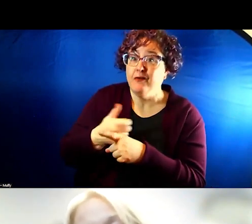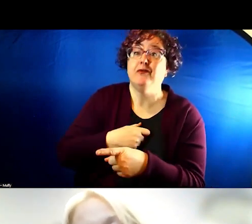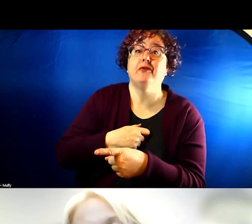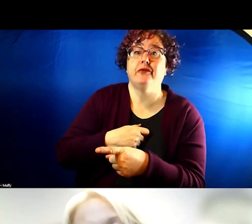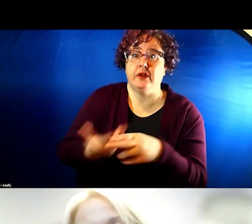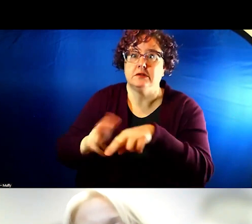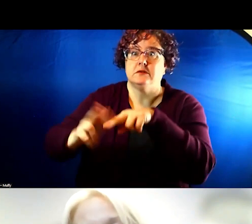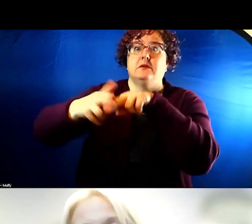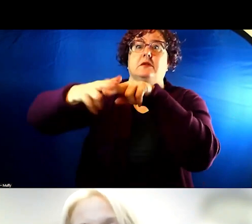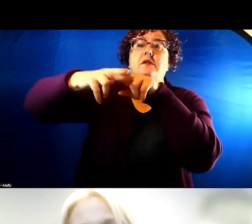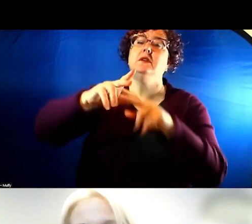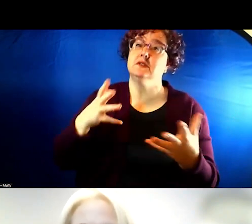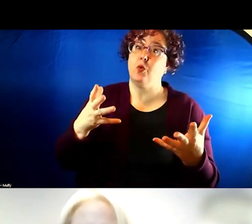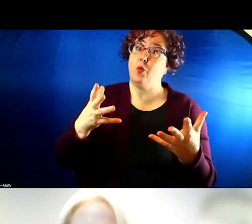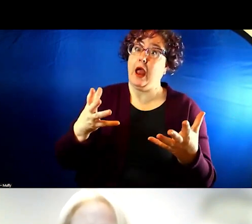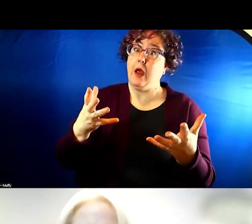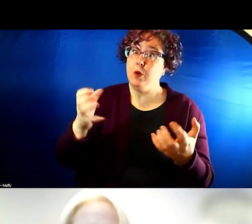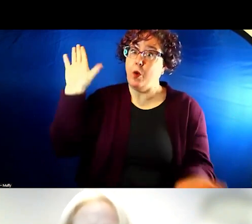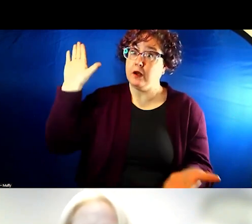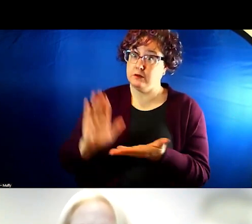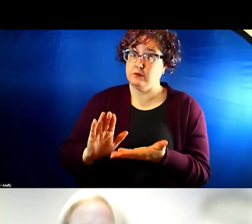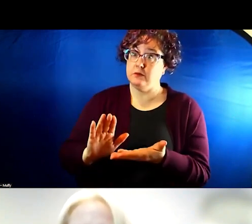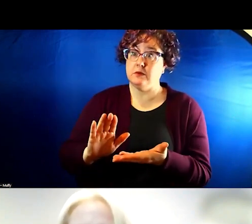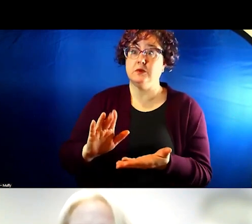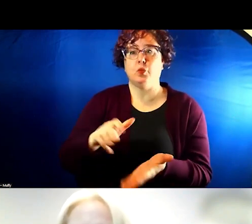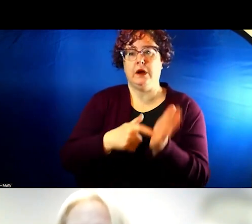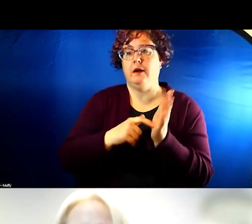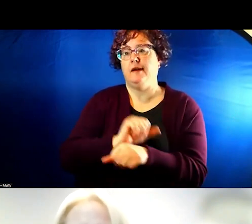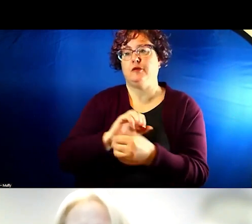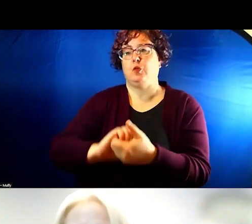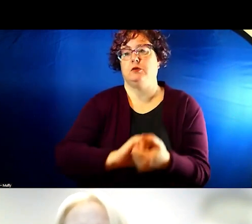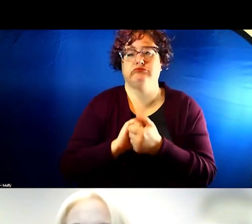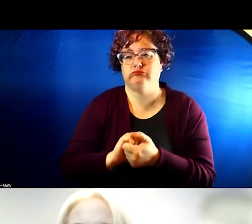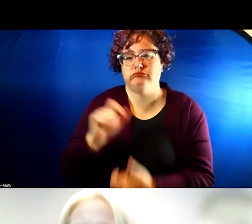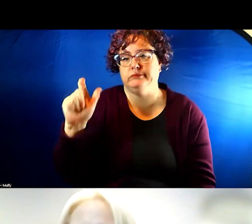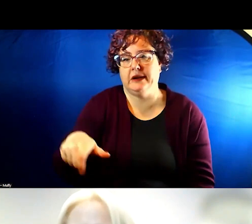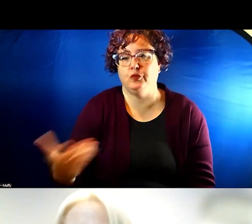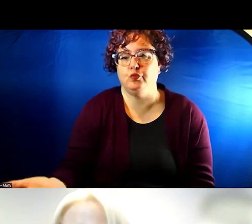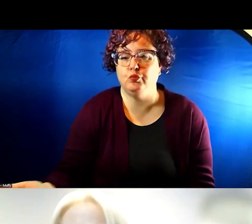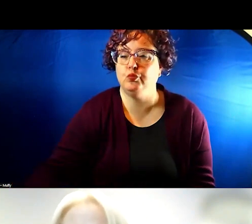I WANT TO MAKE SURE THAT I CALL OUT TWO OF MY PARTNERS.